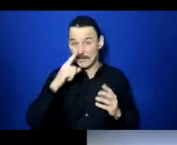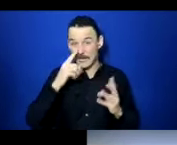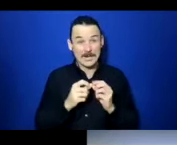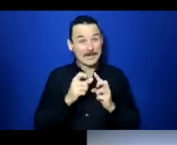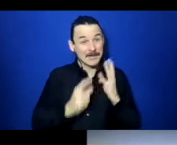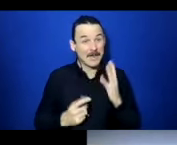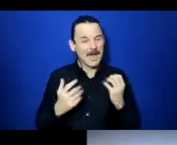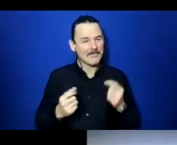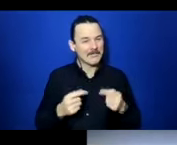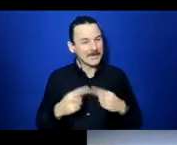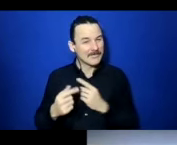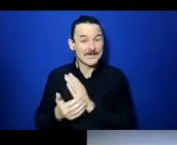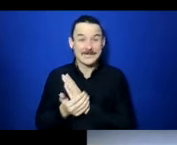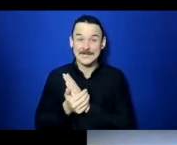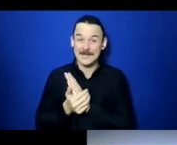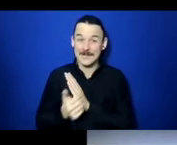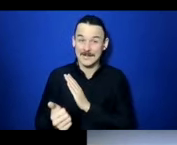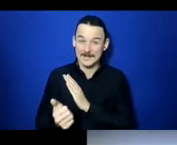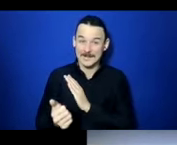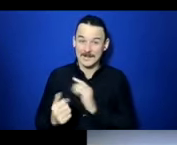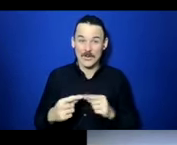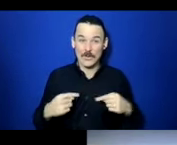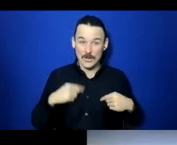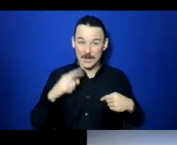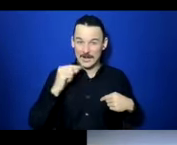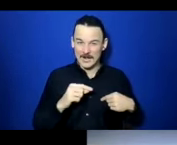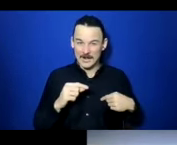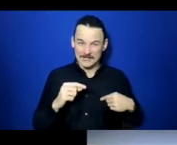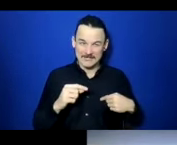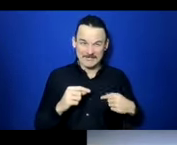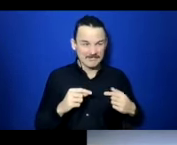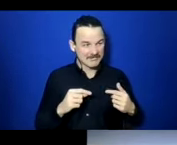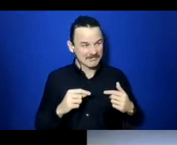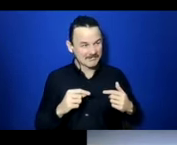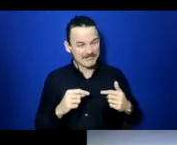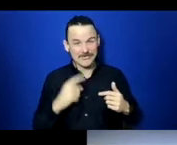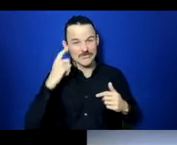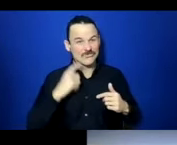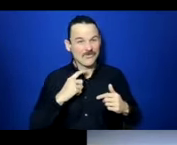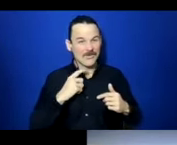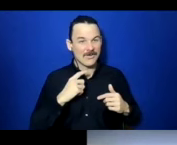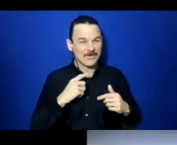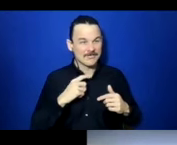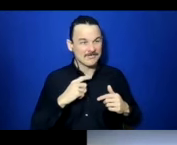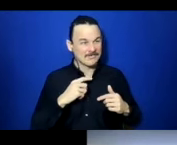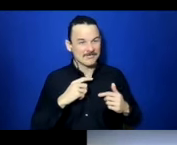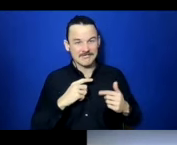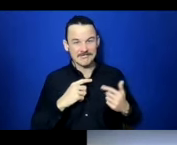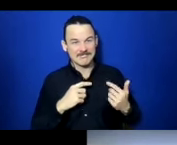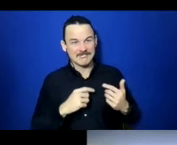actually harness and to Victor's point where then everyone can be contributing to our futures.